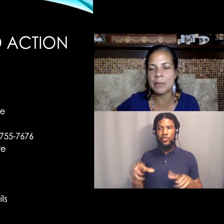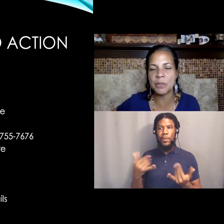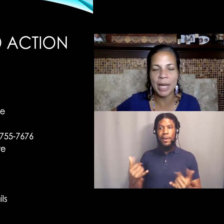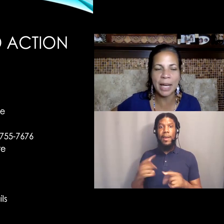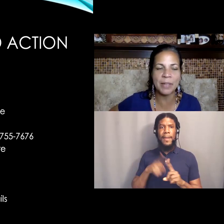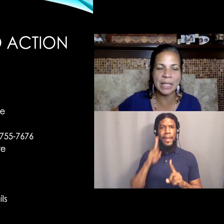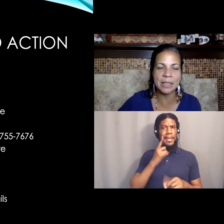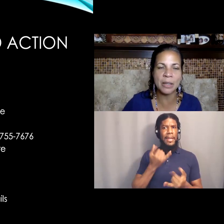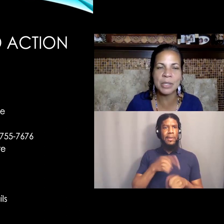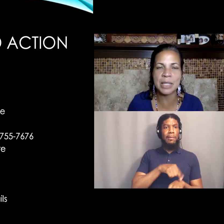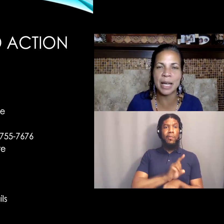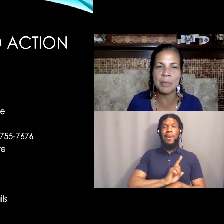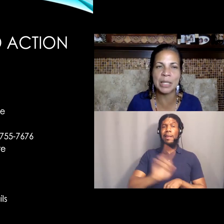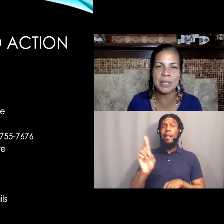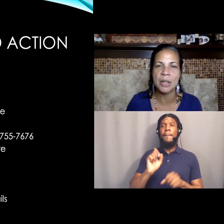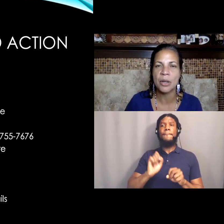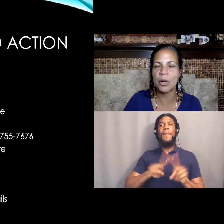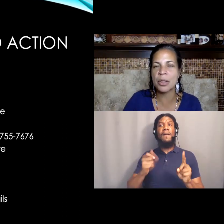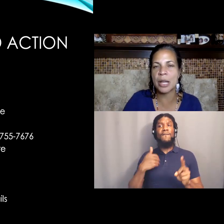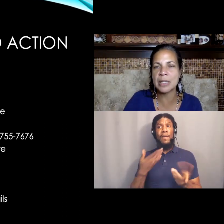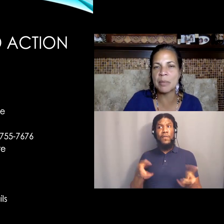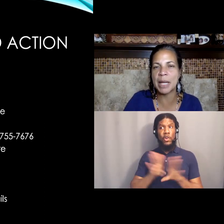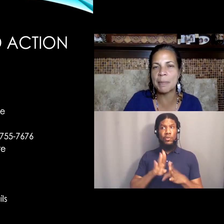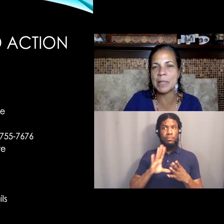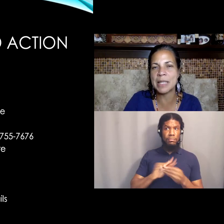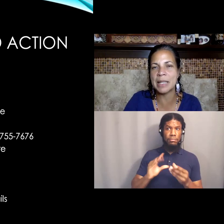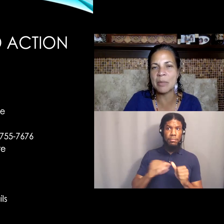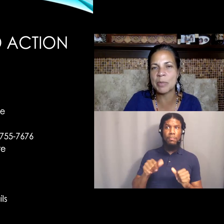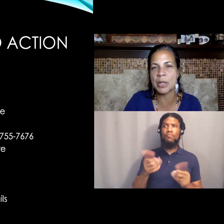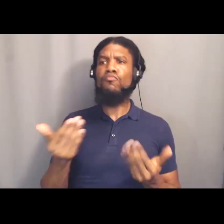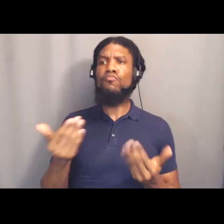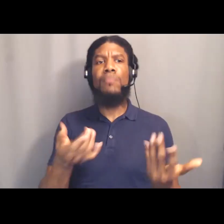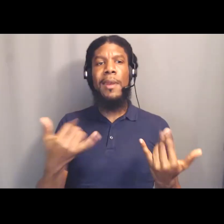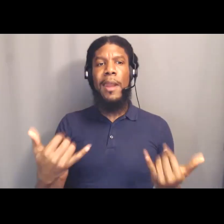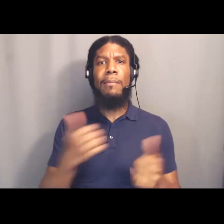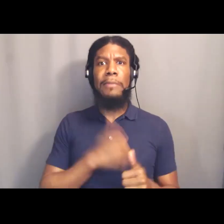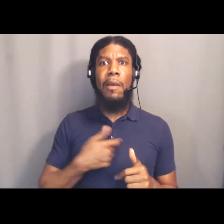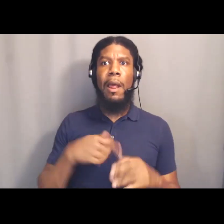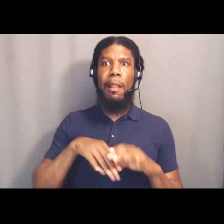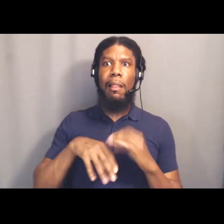but if you have any closing comments or thoughts, I'm happy to take them. I'm sorry I talked so long today.